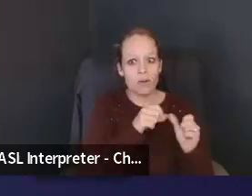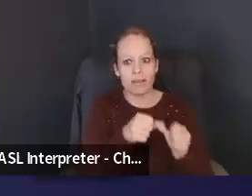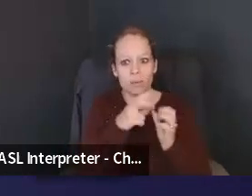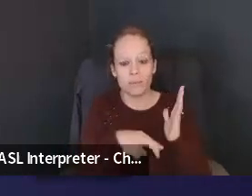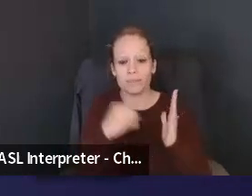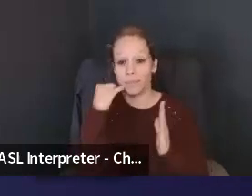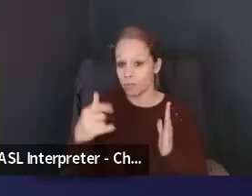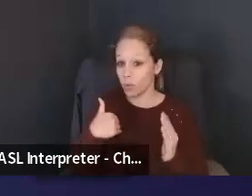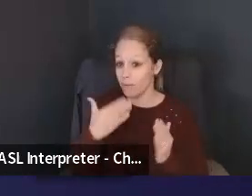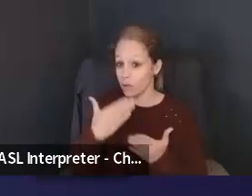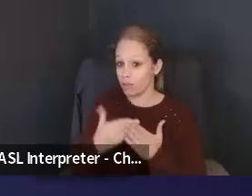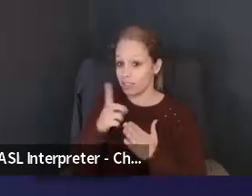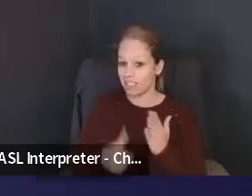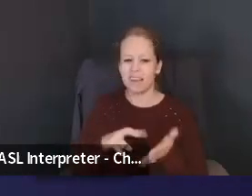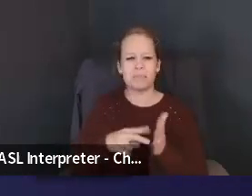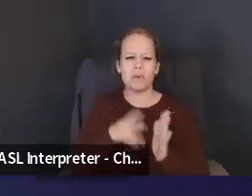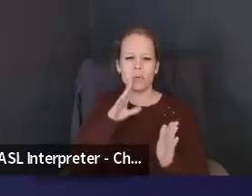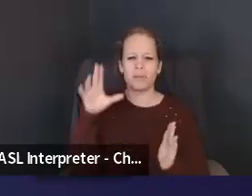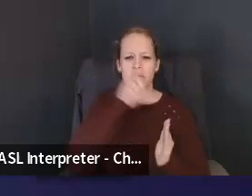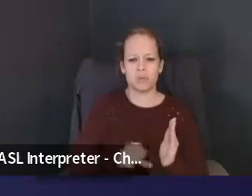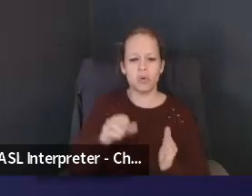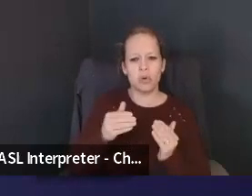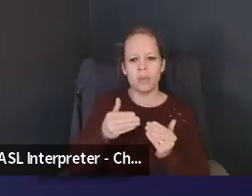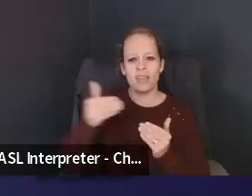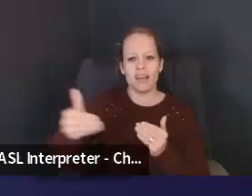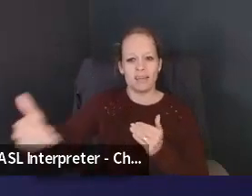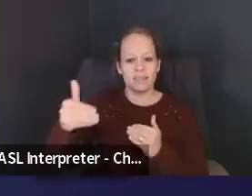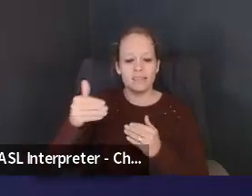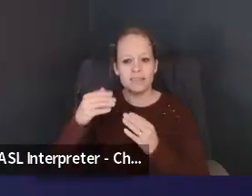going to interpret your other sections sort of through that lens. So, the design is like